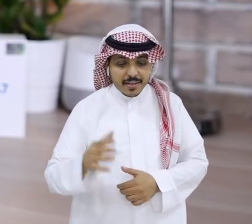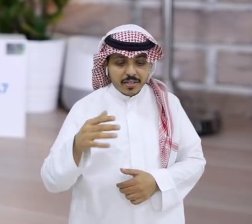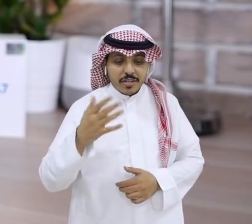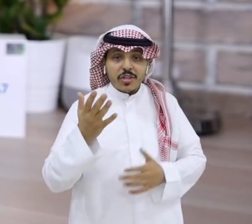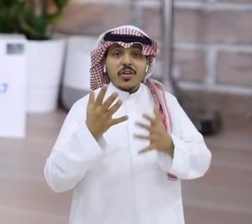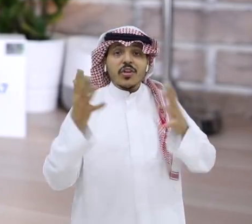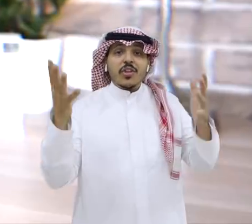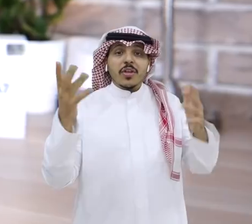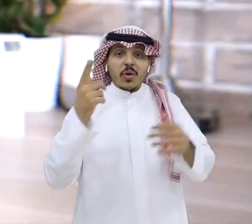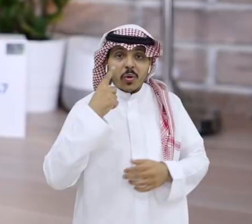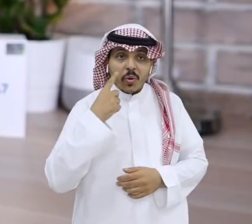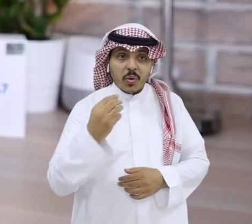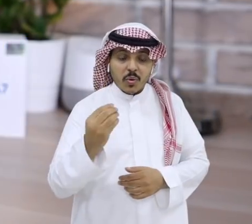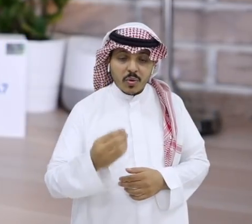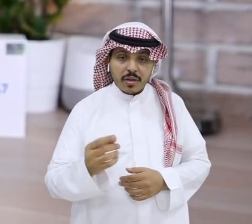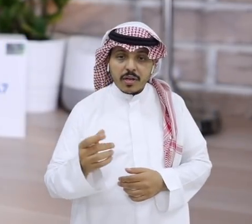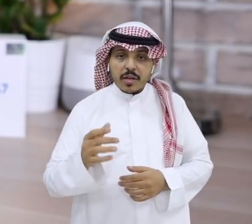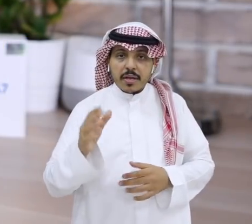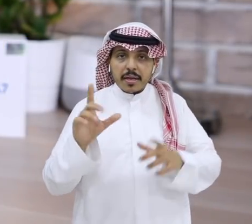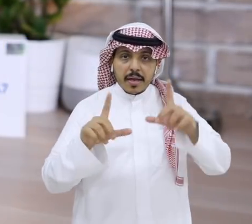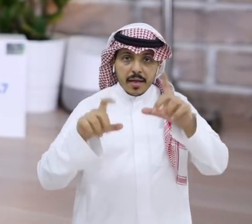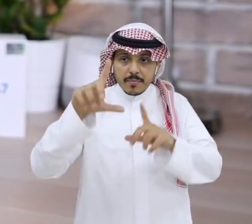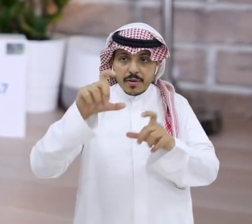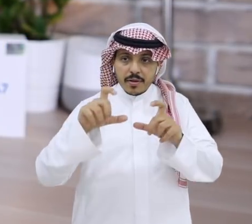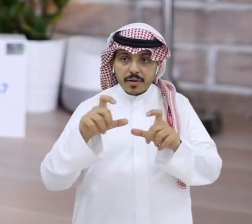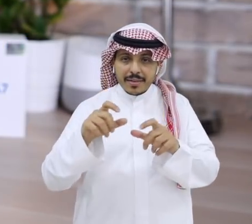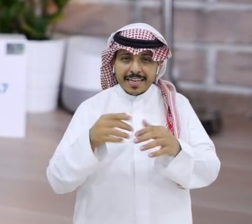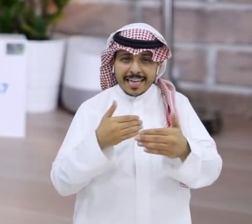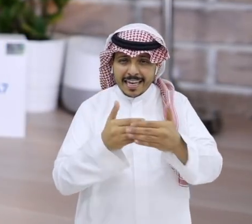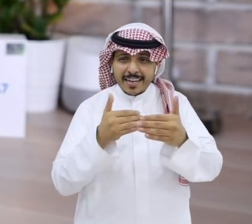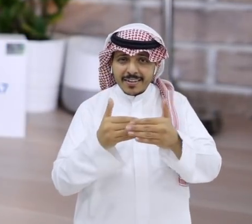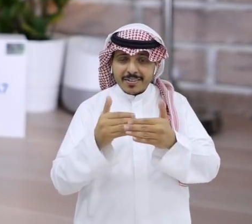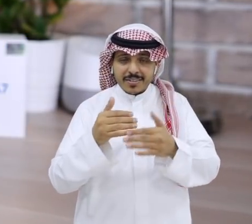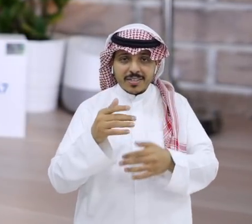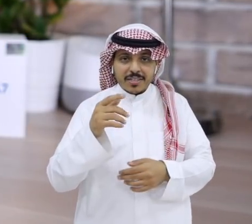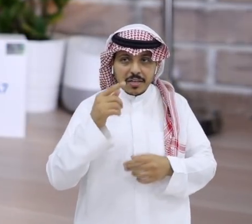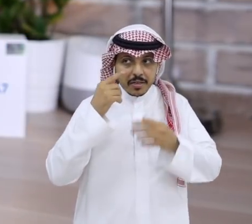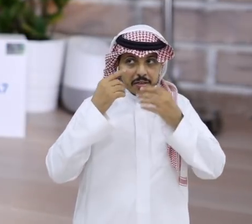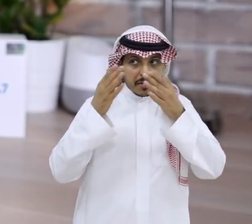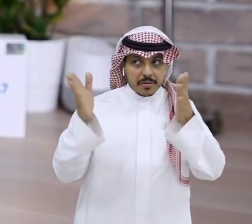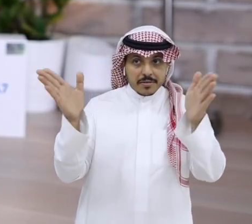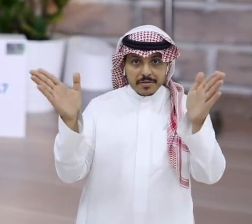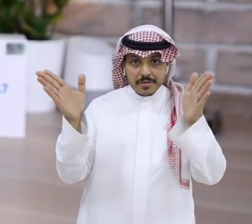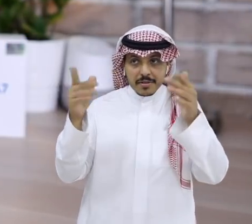This phone has been dominating headlines, especially, with the lenses with 120 degrees view.